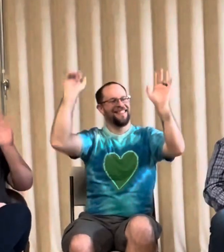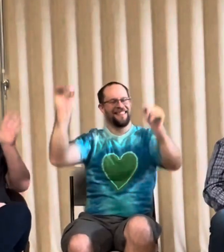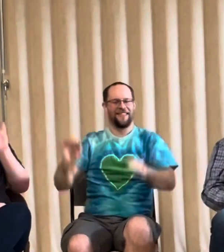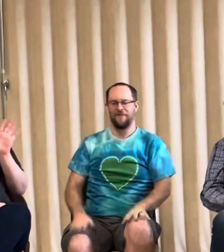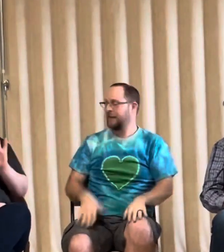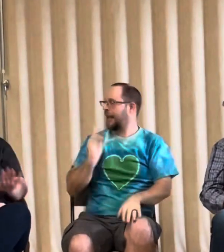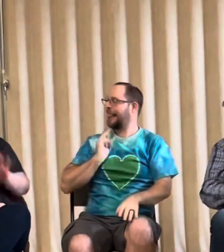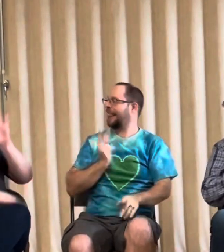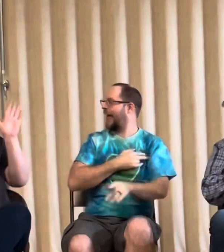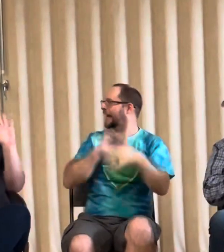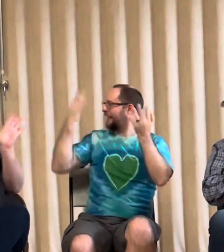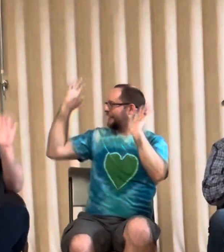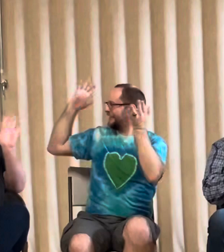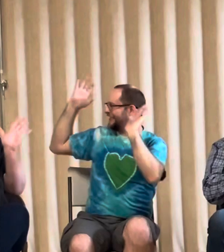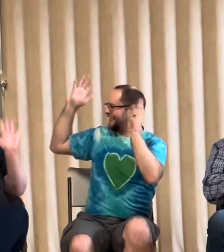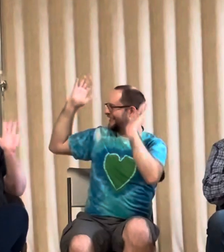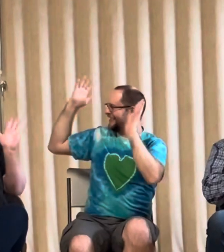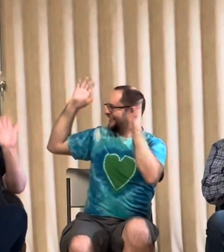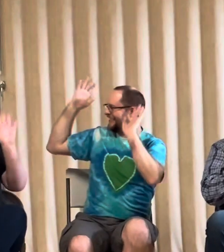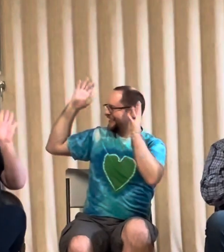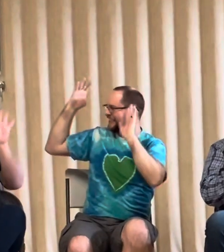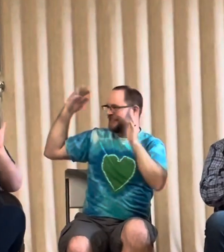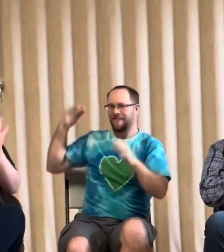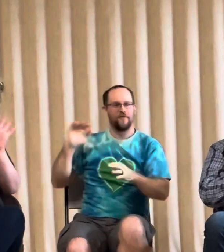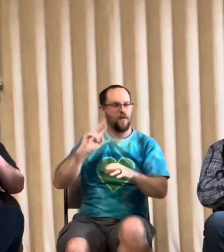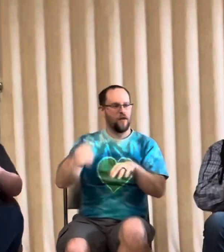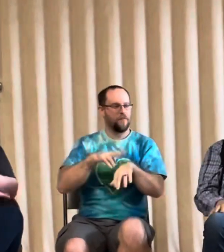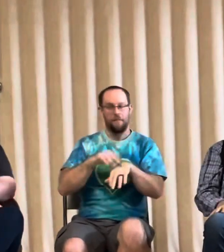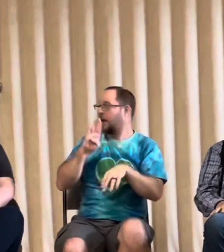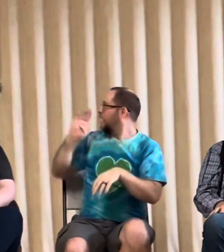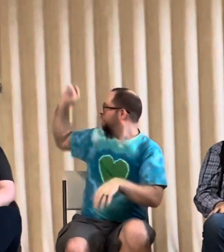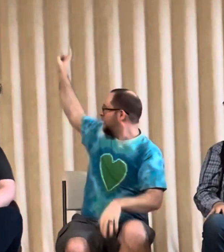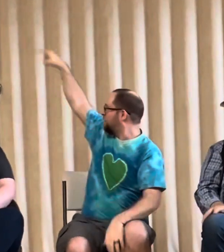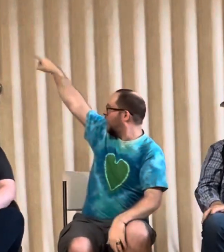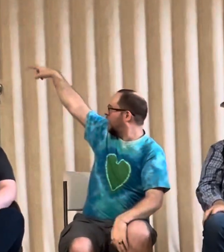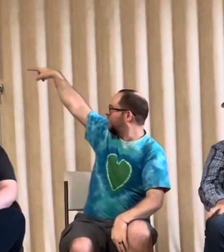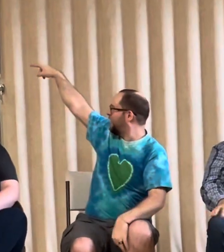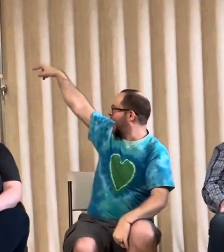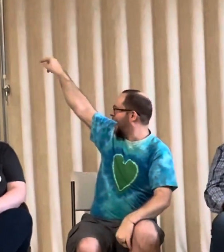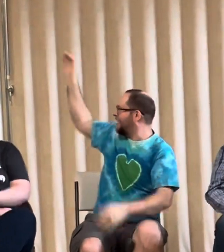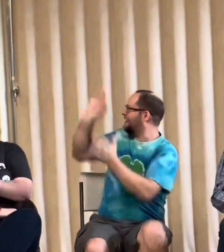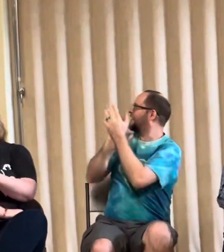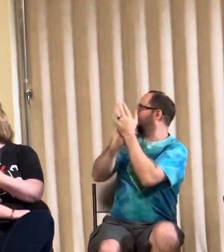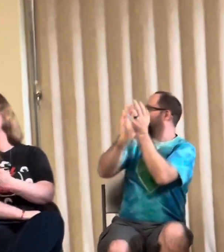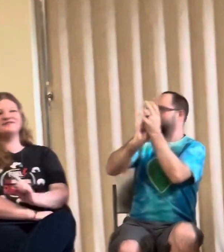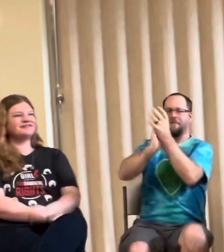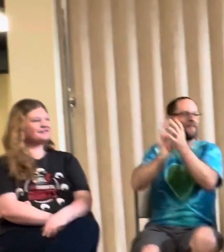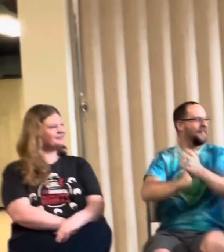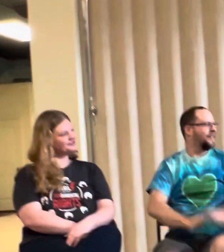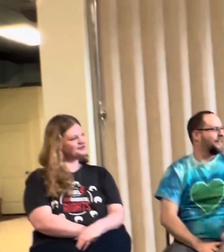Miss Kyleigh! And of course we have Miss Barb, is Miss Barb in the other room? Miss Barb!